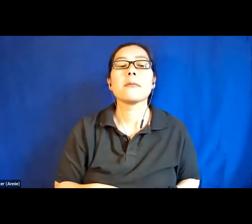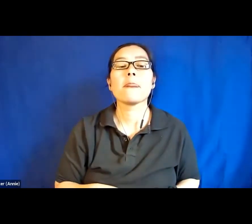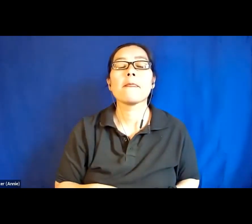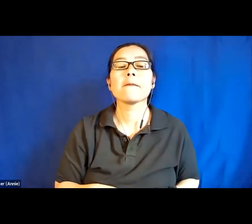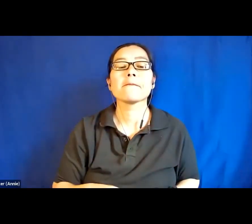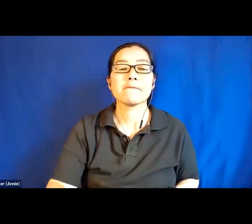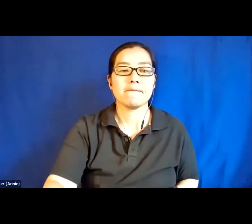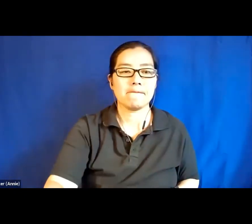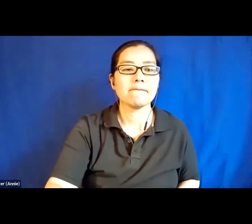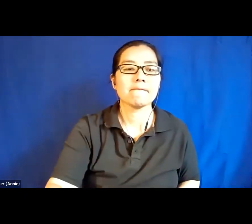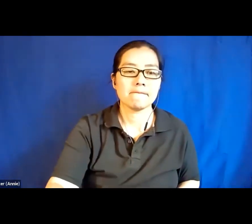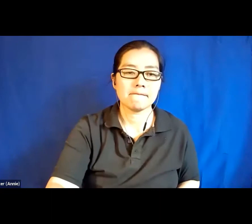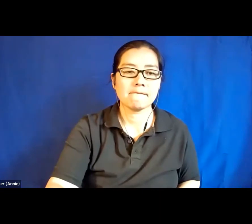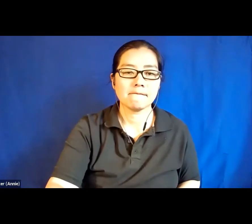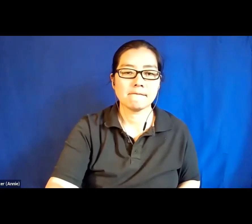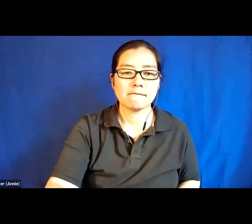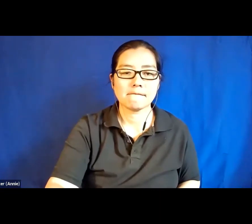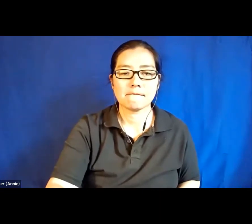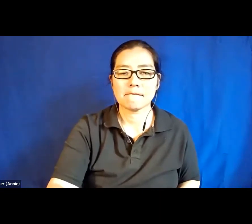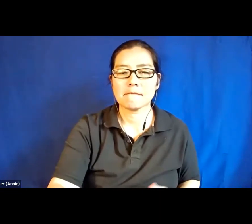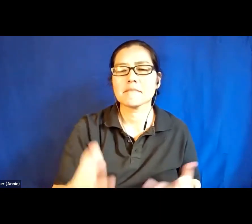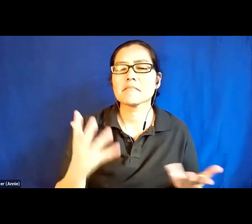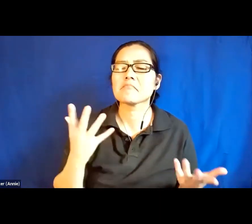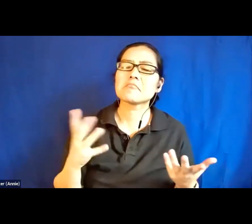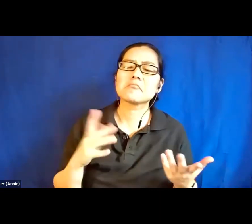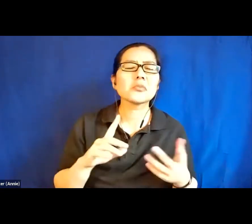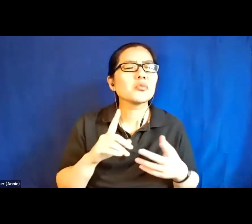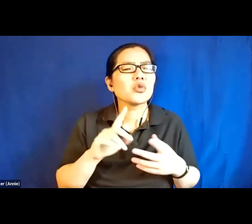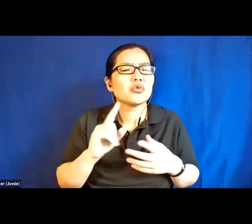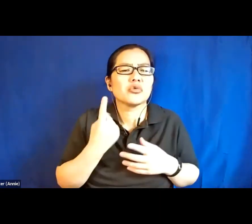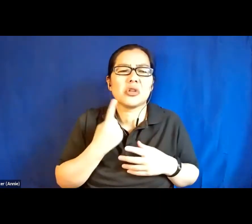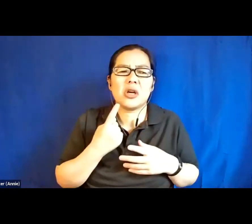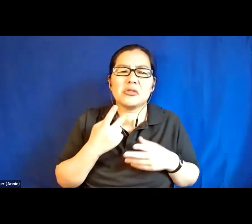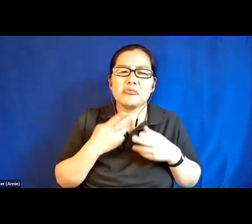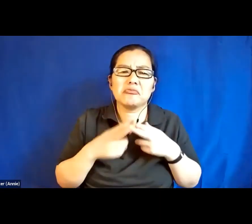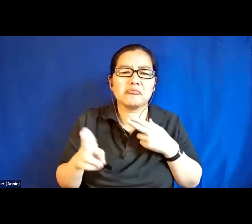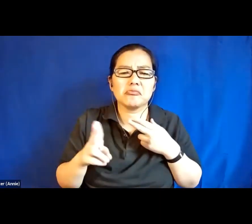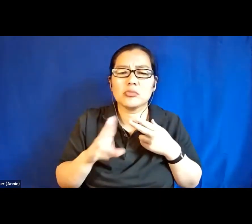yourself maybe just say real quick what the technology is that